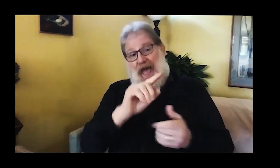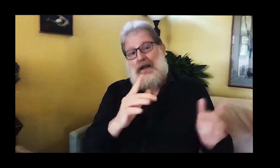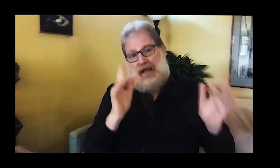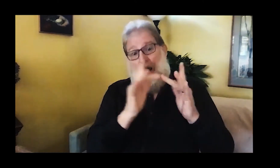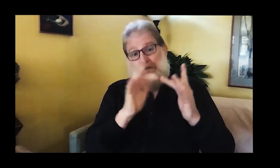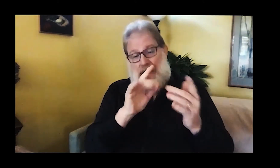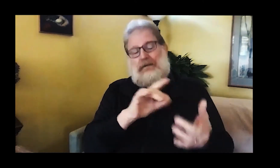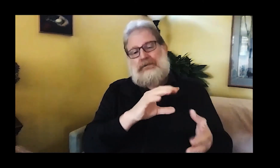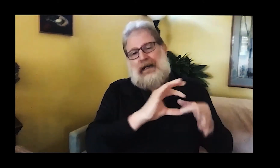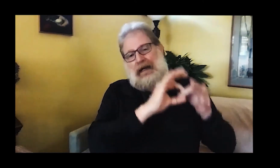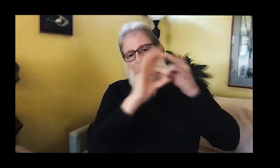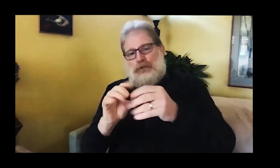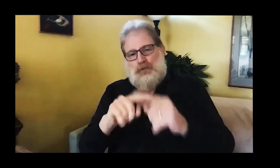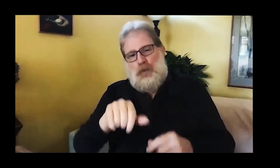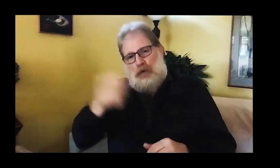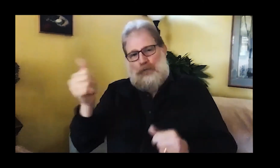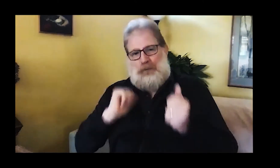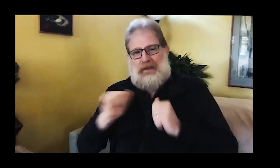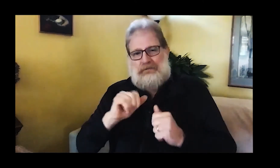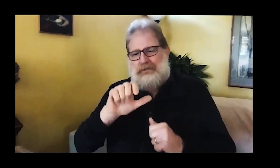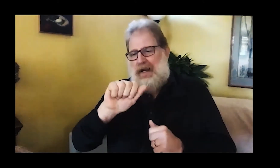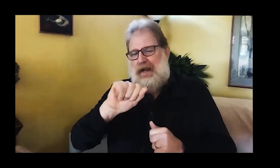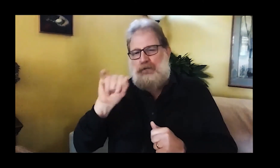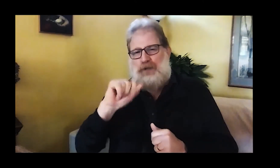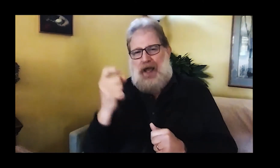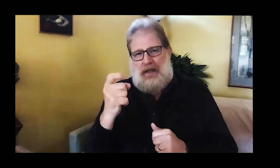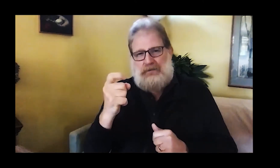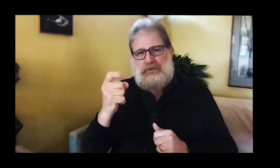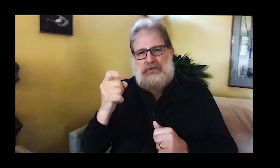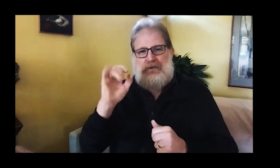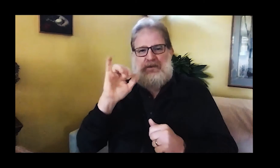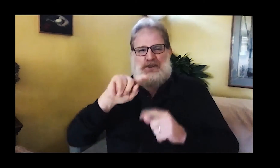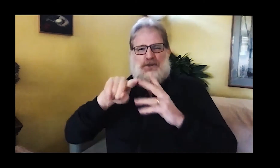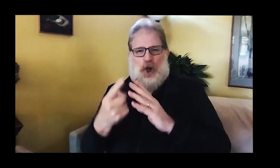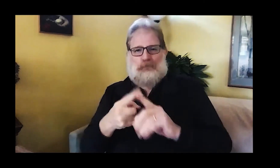and that led to other work in the play ‘Ajax’ which started there.